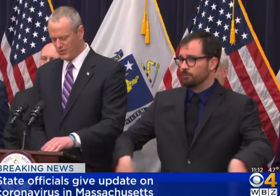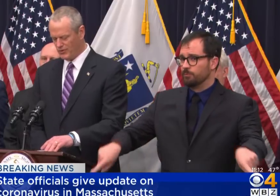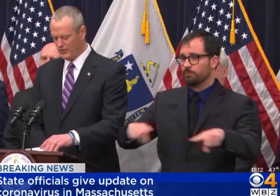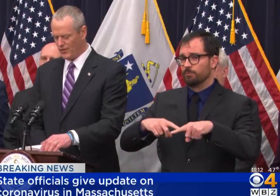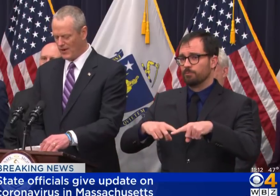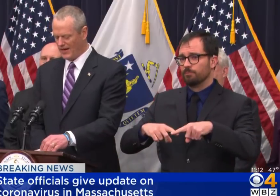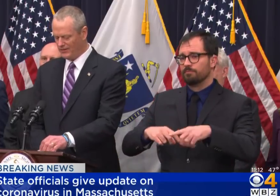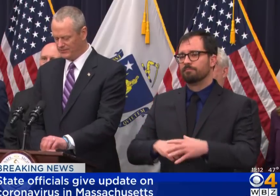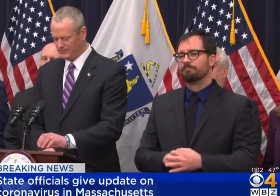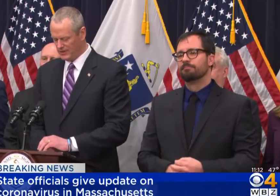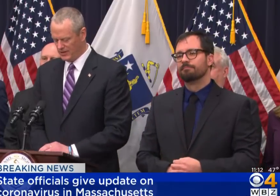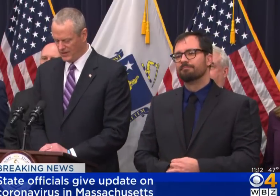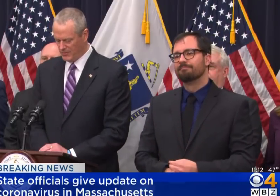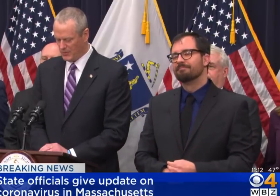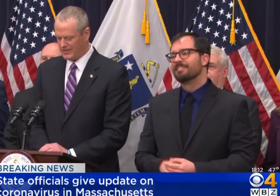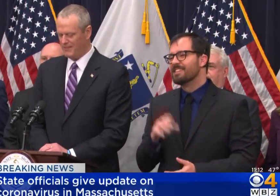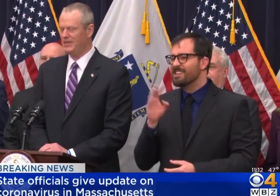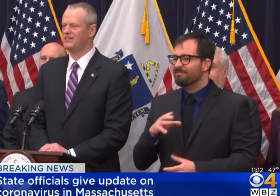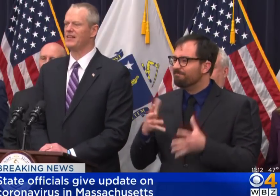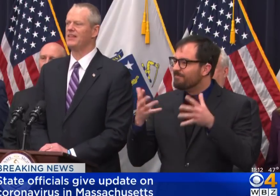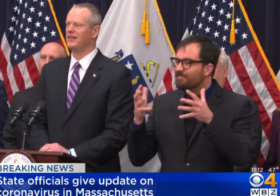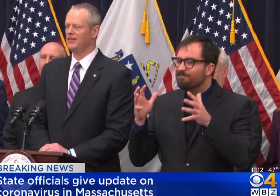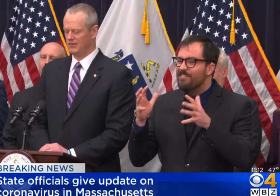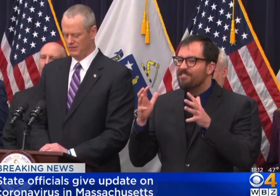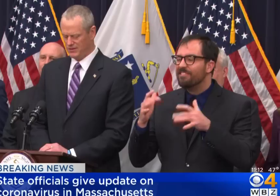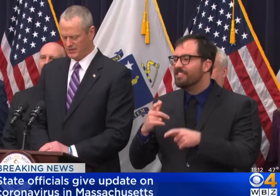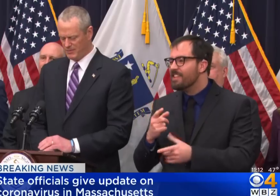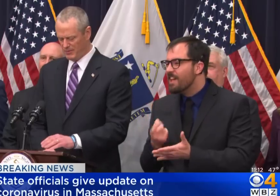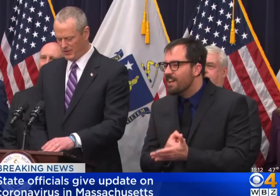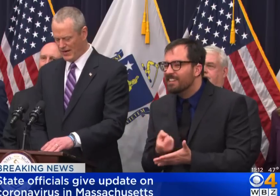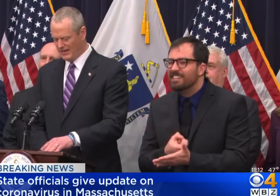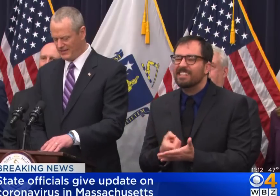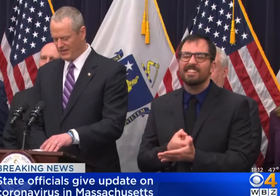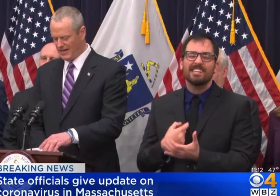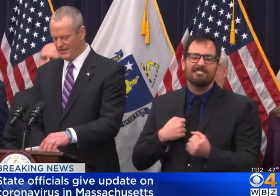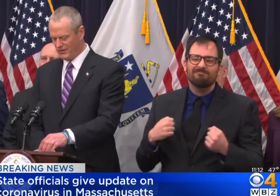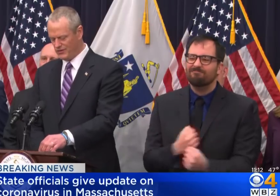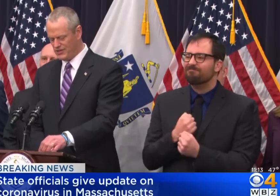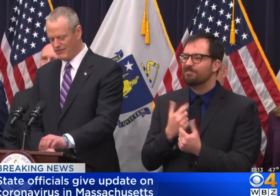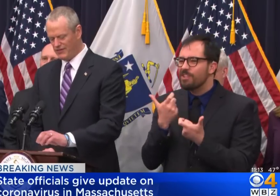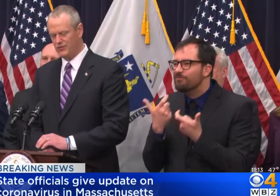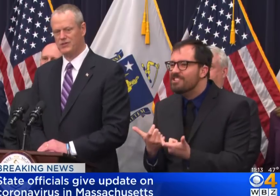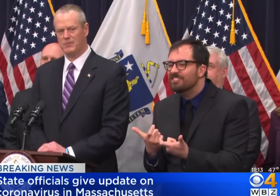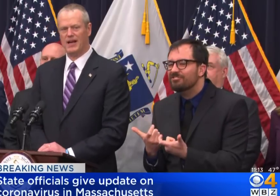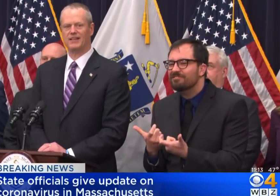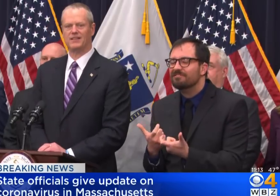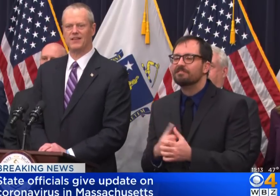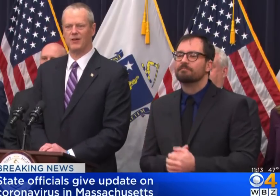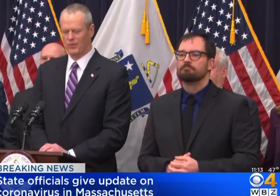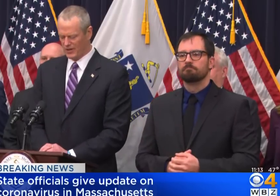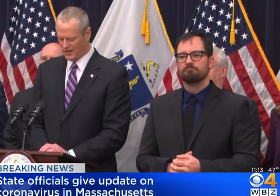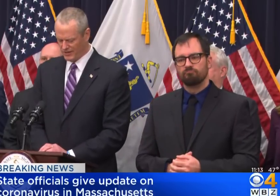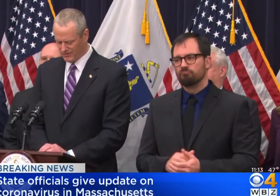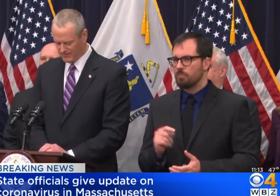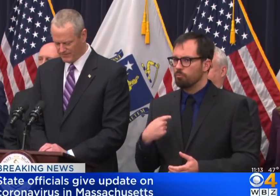CHANGES MEANS PEOPLE ARE COMING TOGETHER TO PUSH BACK ON THIS DISEASE. WE'RE ALL GOING TO MISS WATCHING THE CELTICS AND THE BRUINS FOR